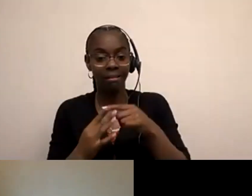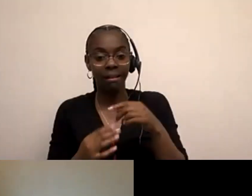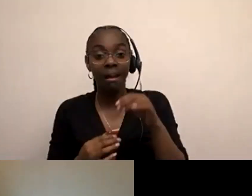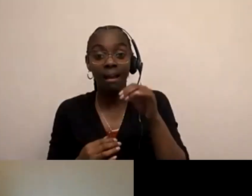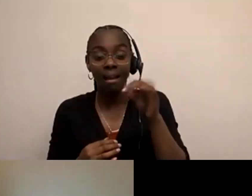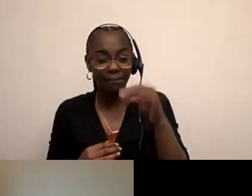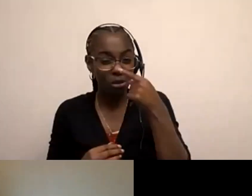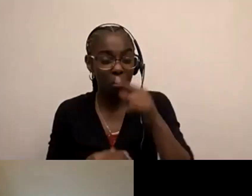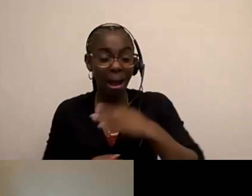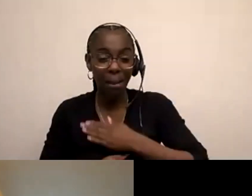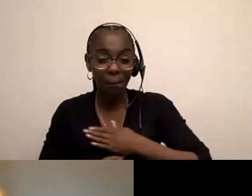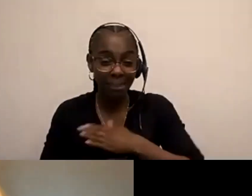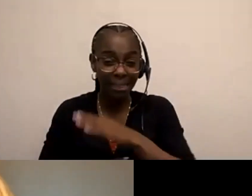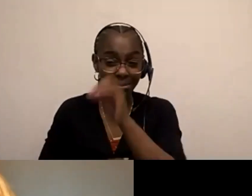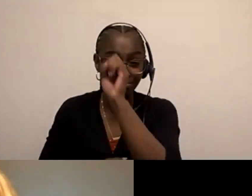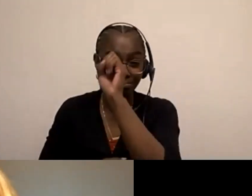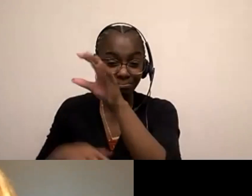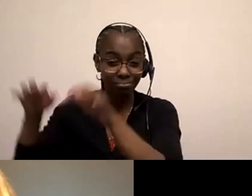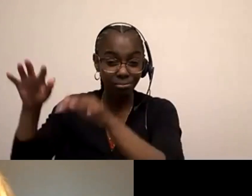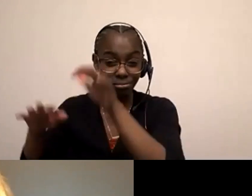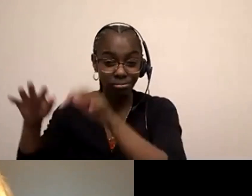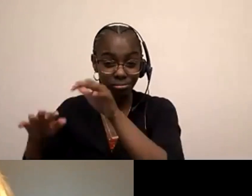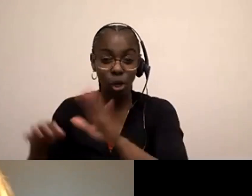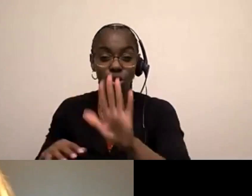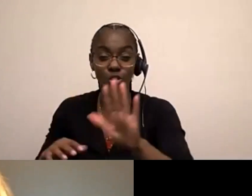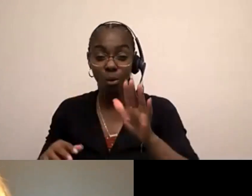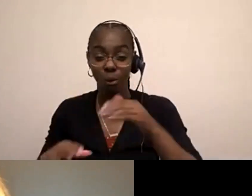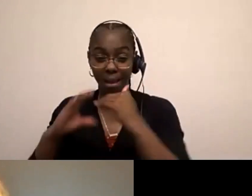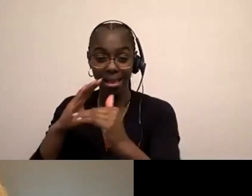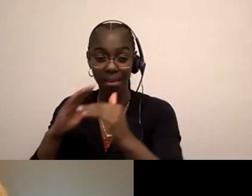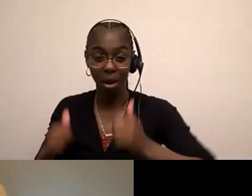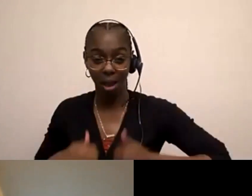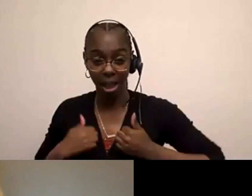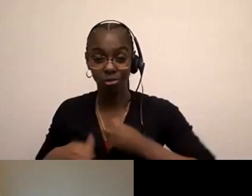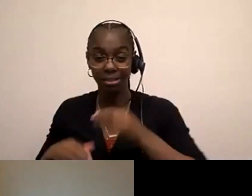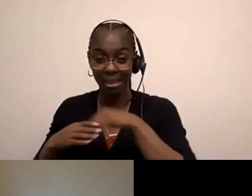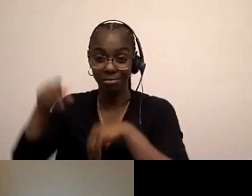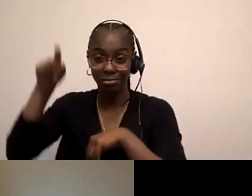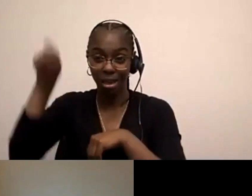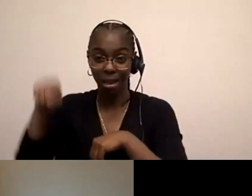ADDRESS INTO THE CHAT BOX OR YOU CAN SEND IT YOU CAN SELECT JUST THE PANELISTS IF YOU